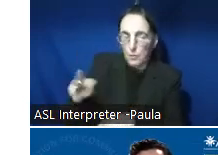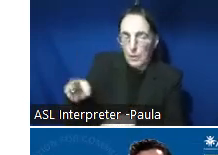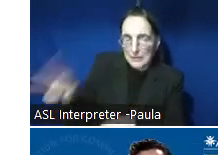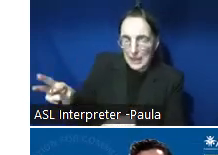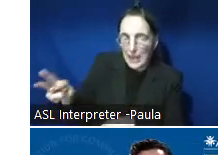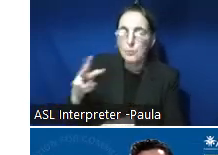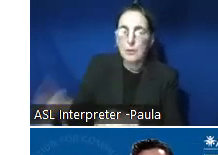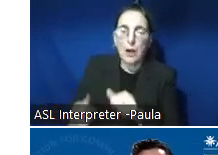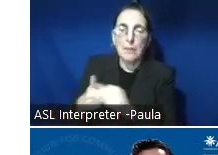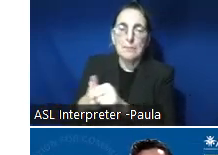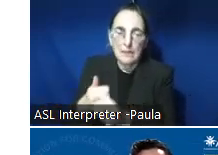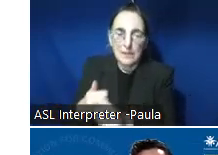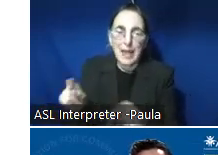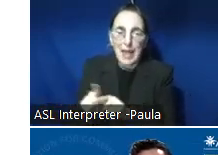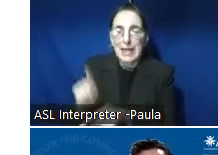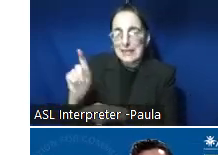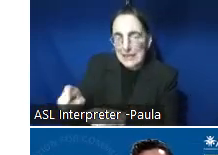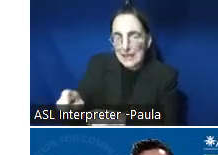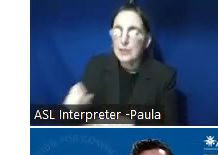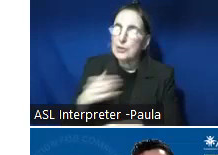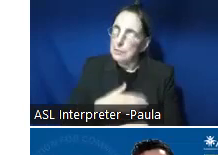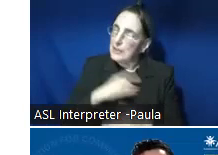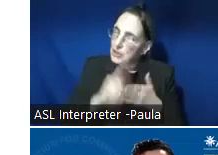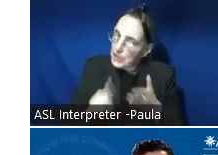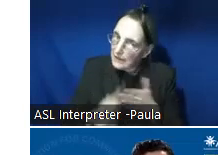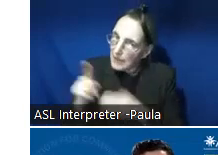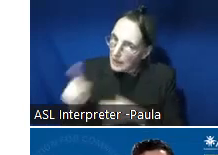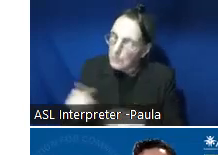for your response and prior to submitting your application.